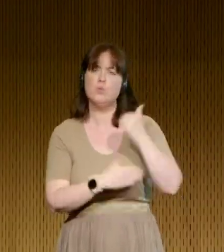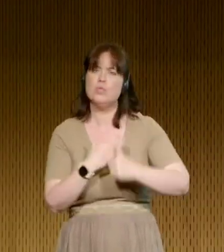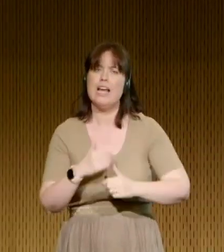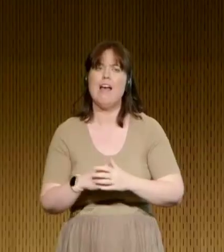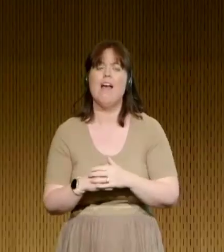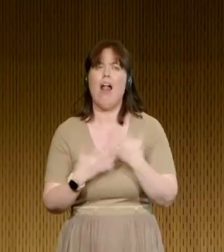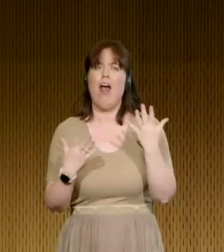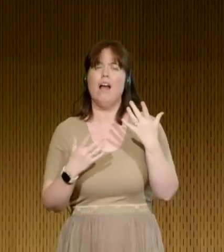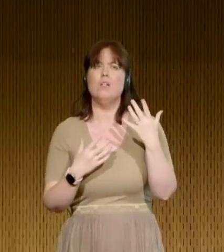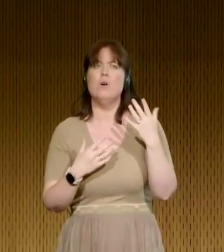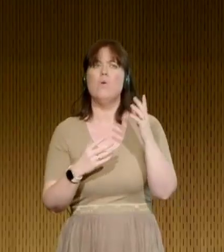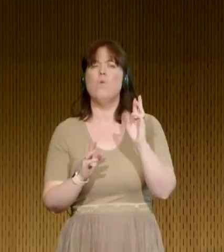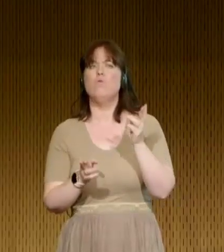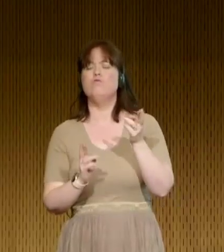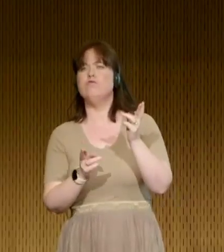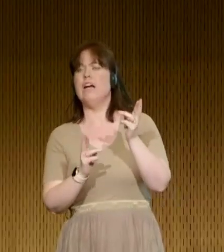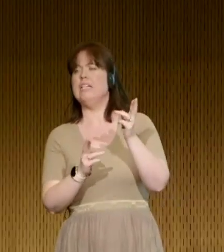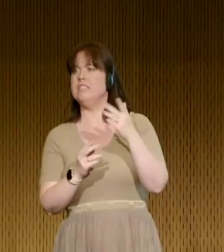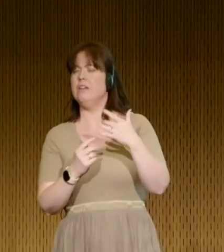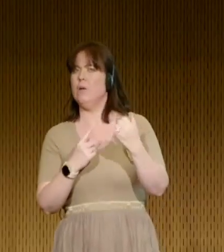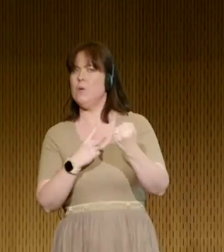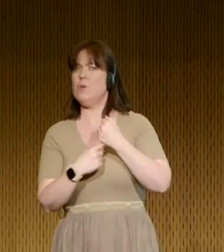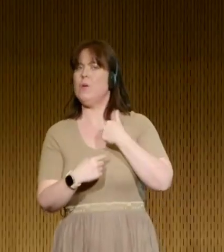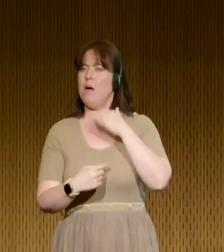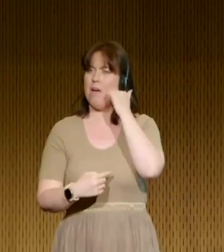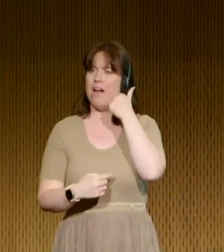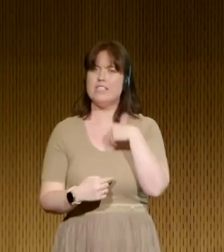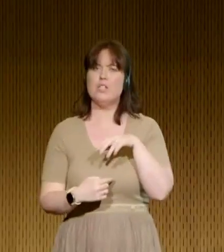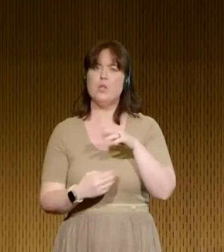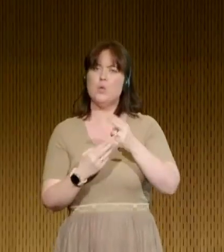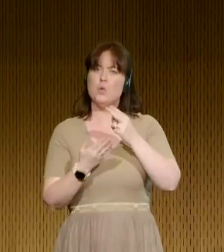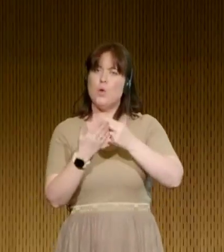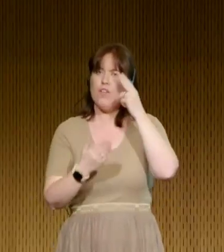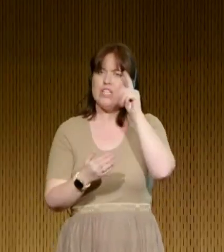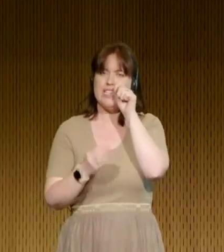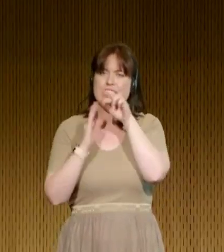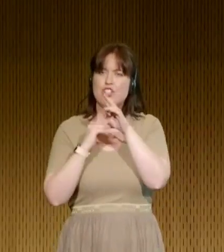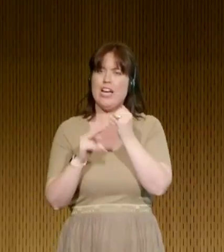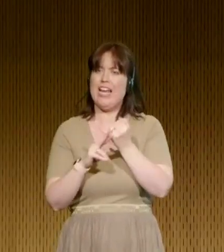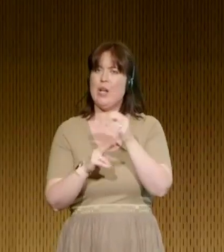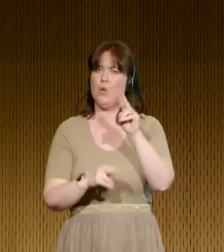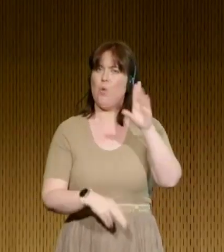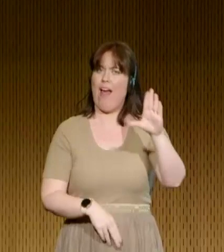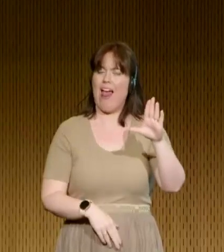resonated with what as university teachers in UL and what we do. So we will be coming and chatting